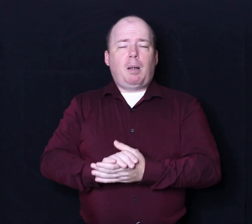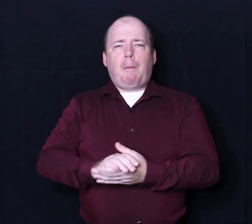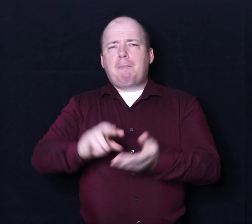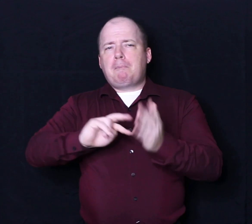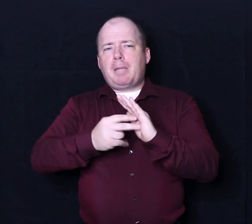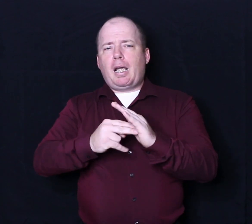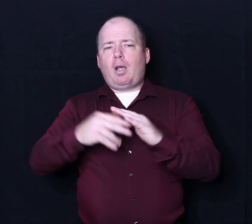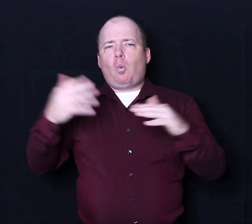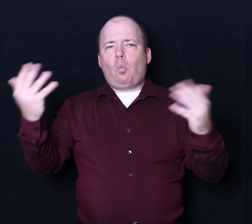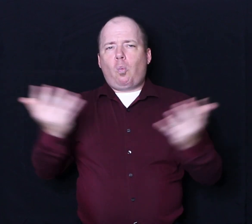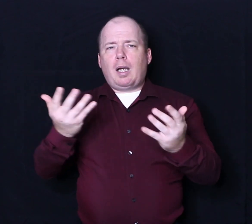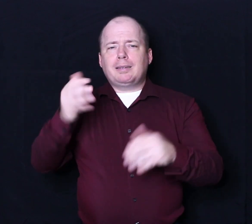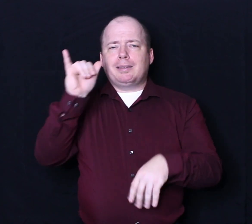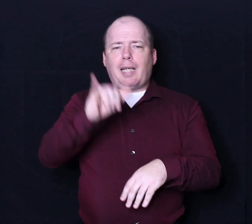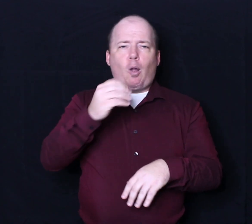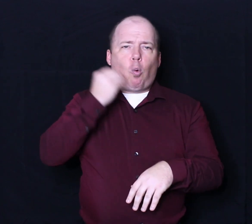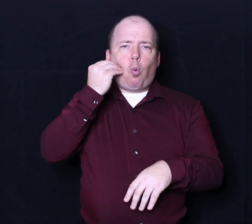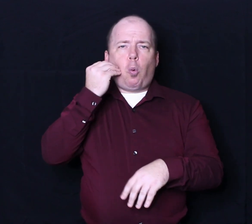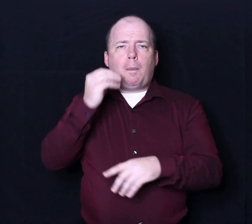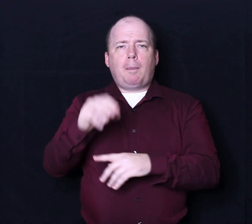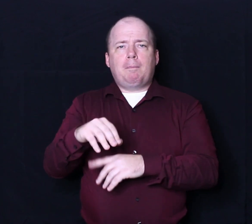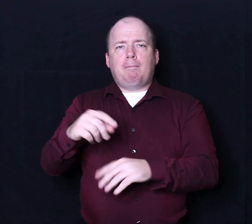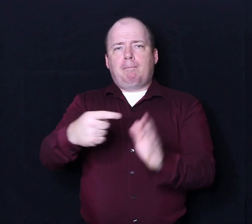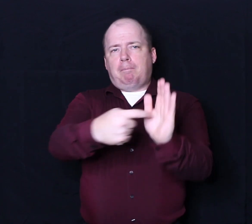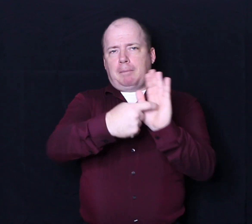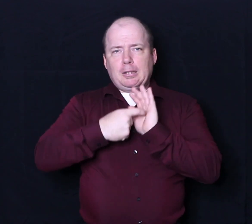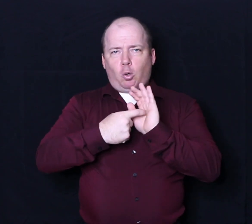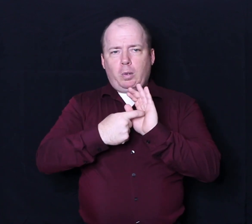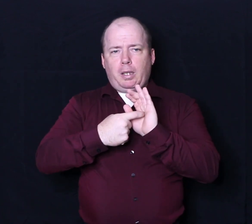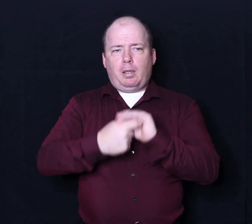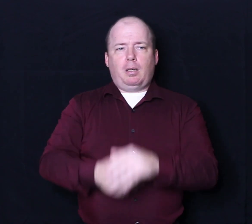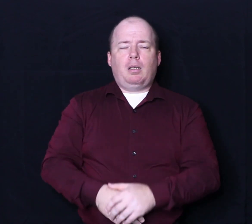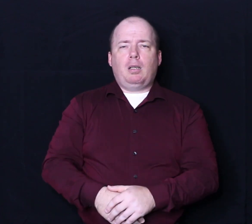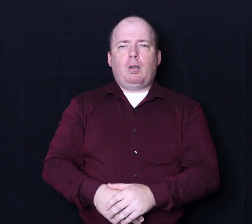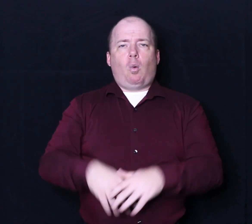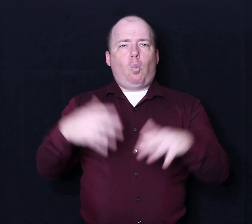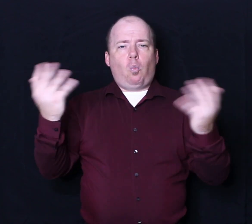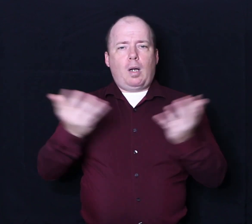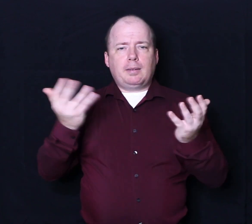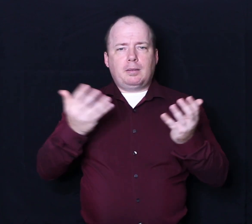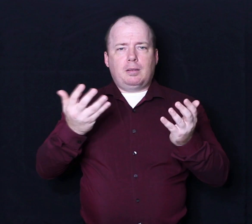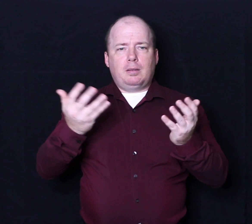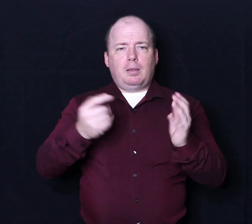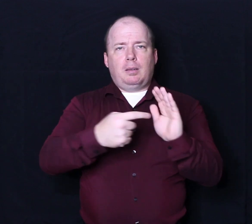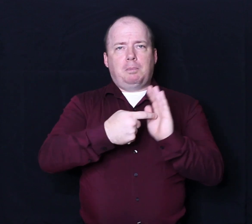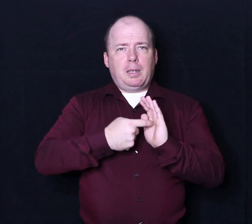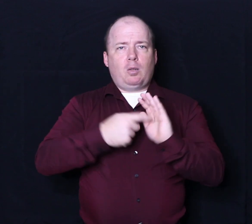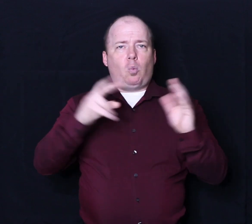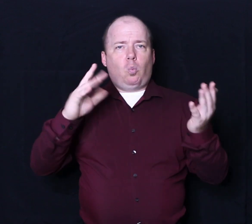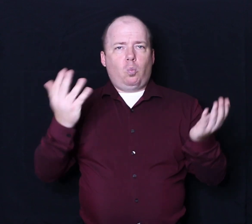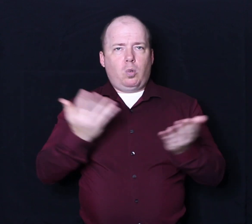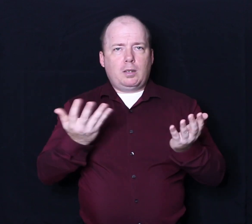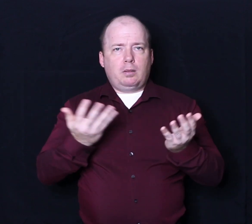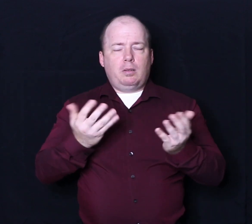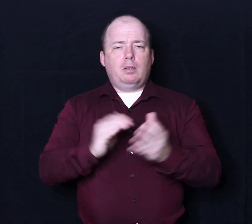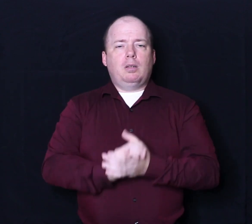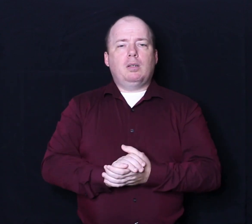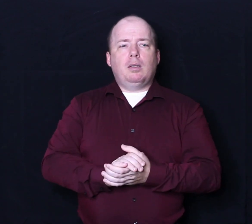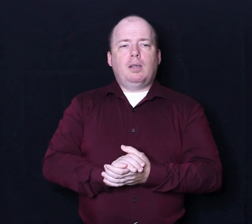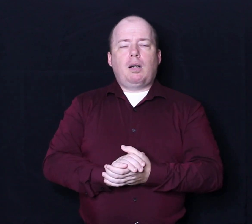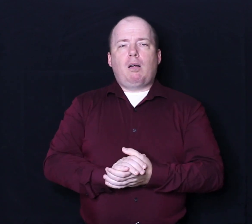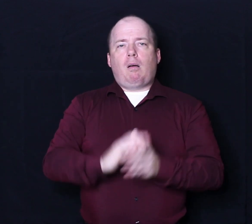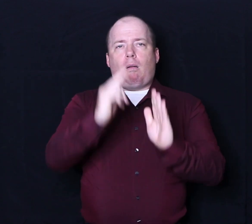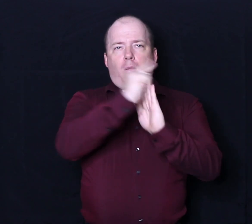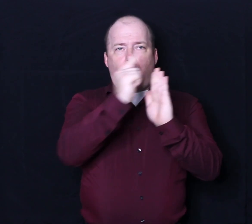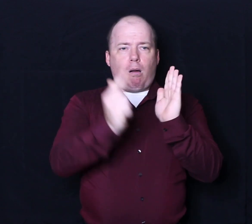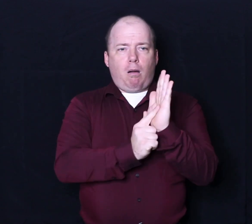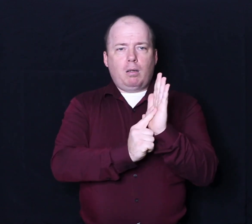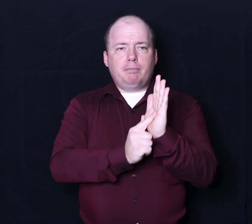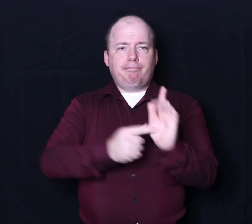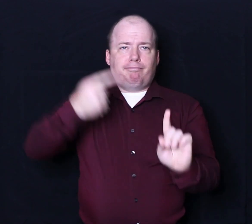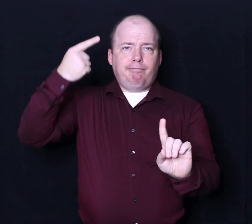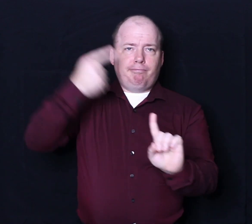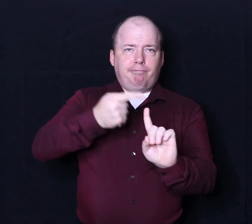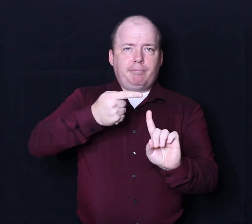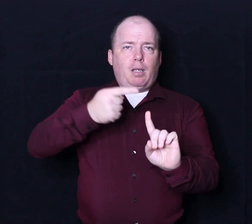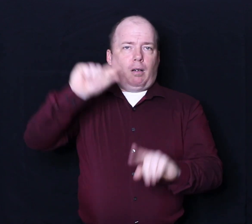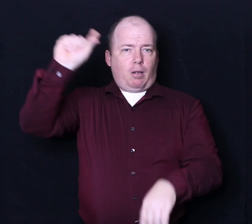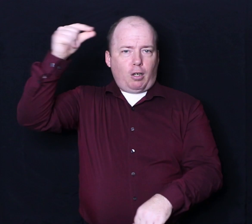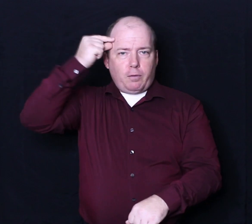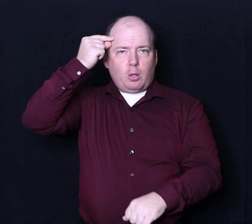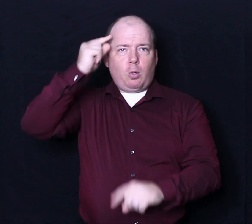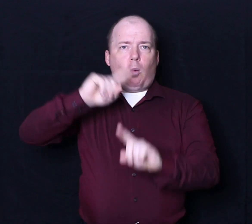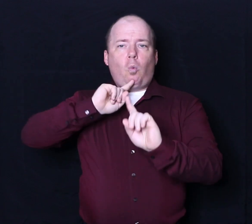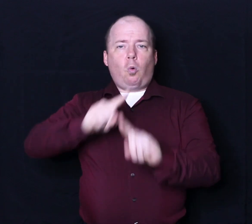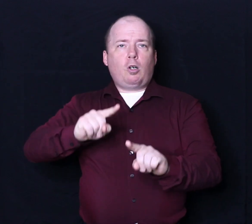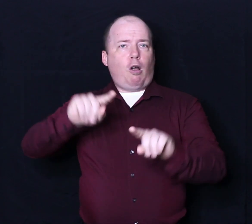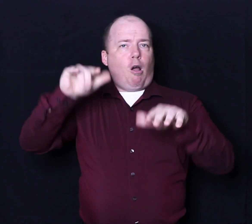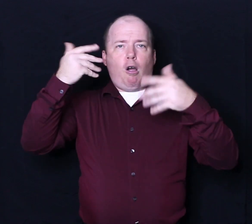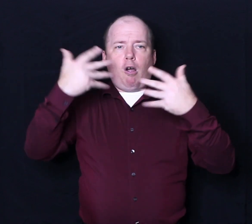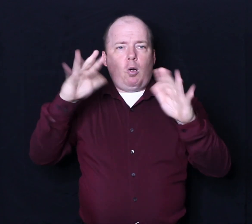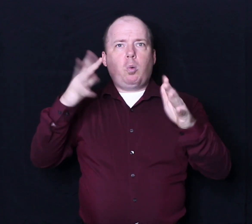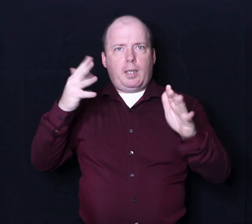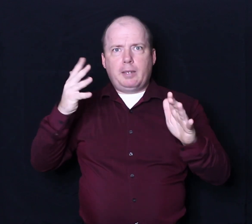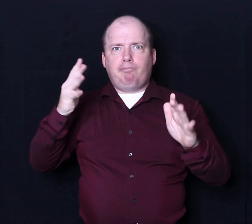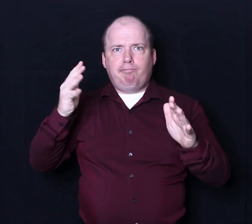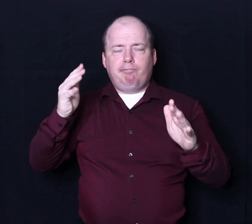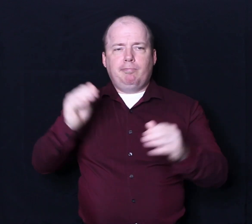this means sheltering in place is MANDATORY, per Governor's order.